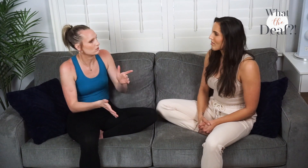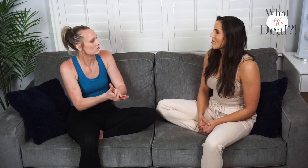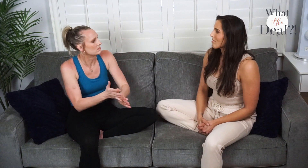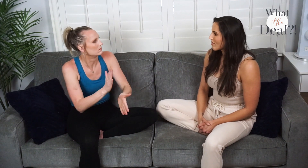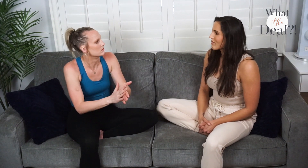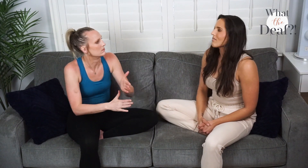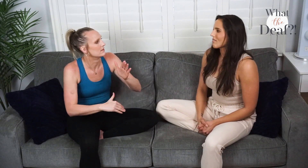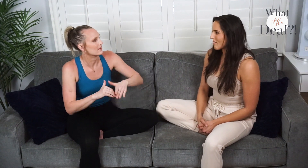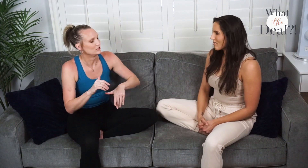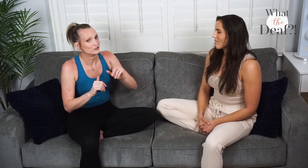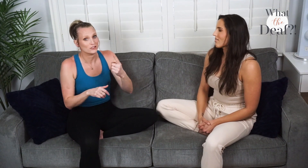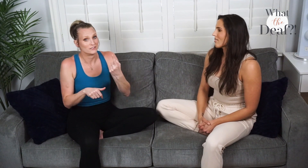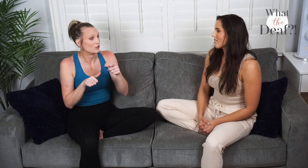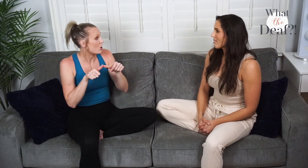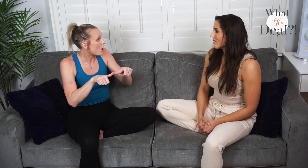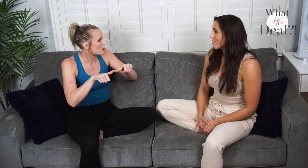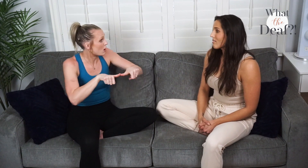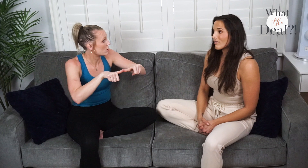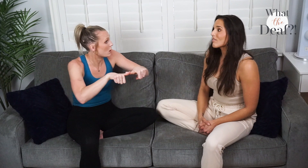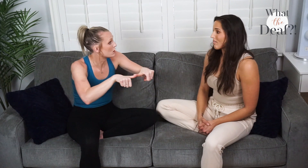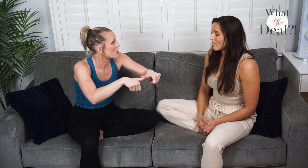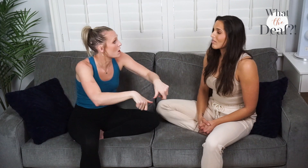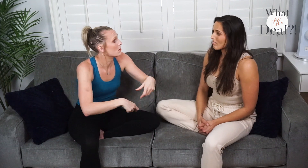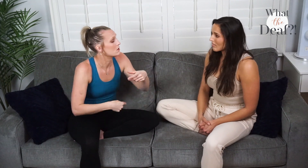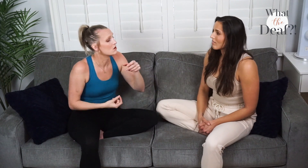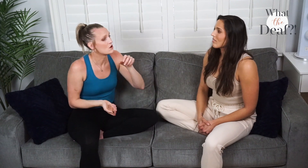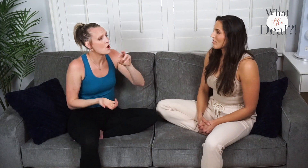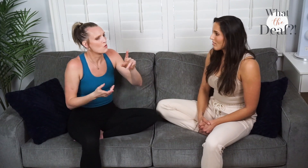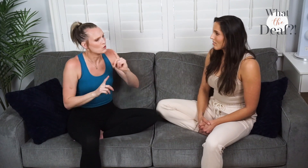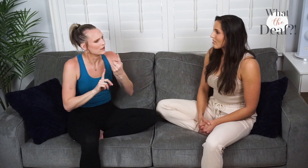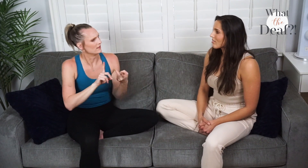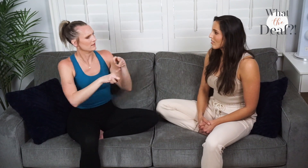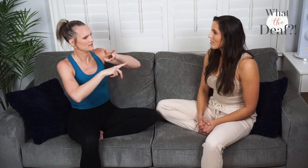you ended it instead of letting it go on and on.